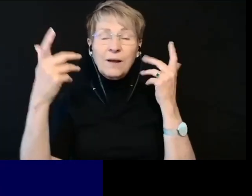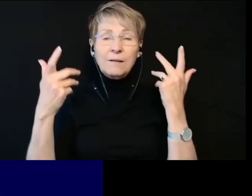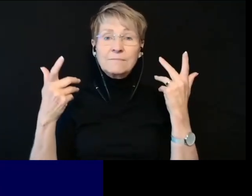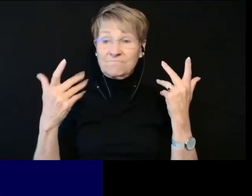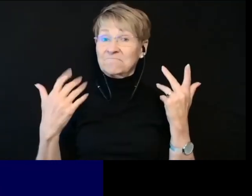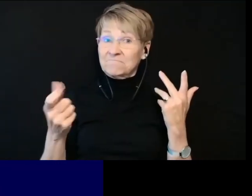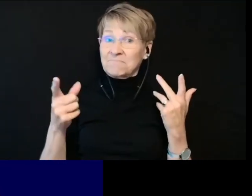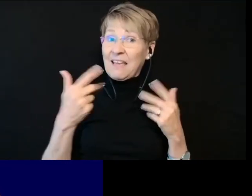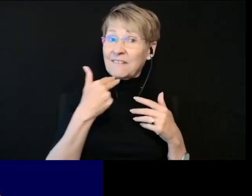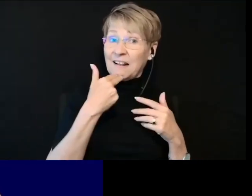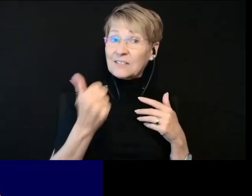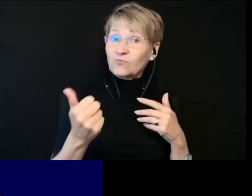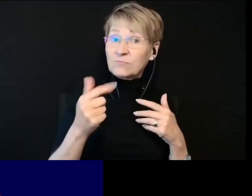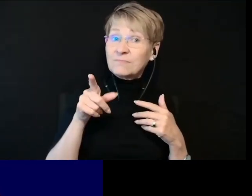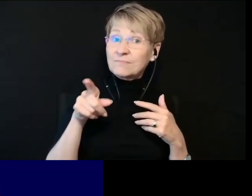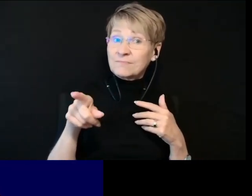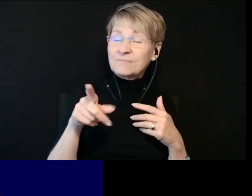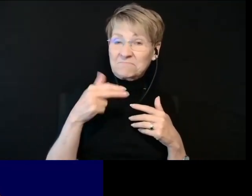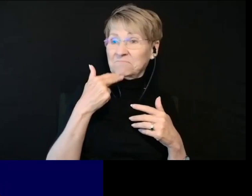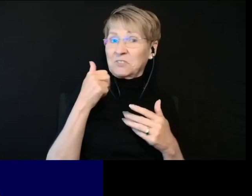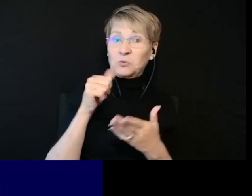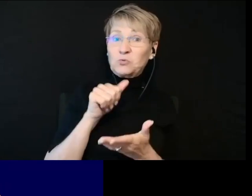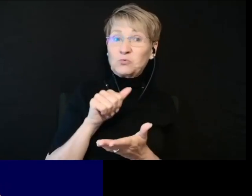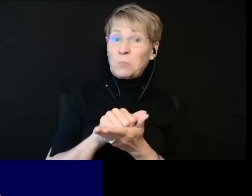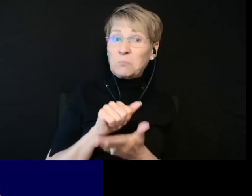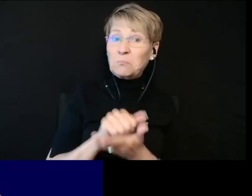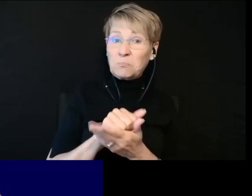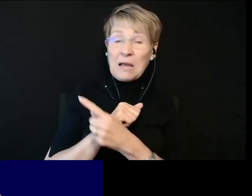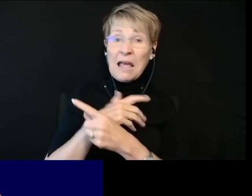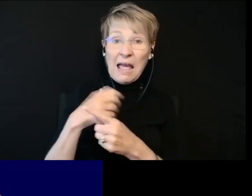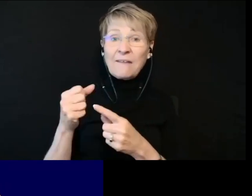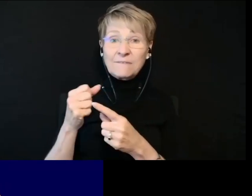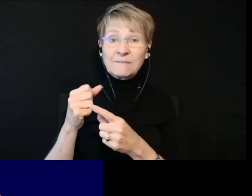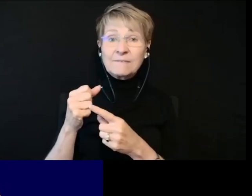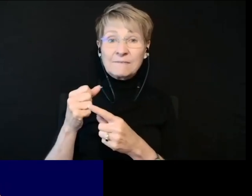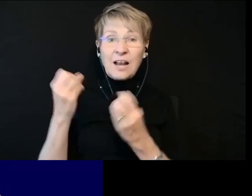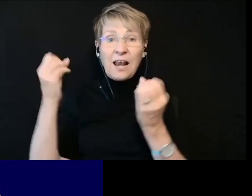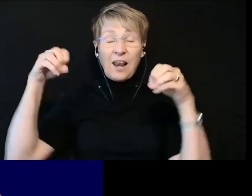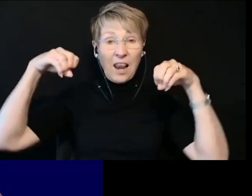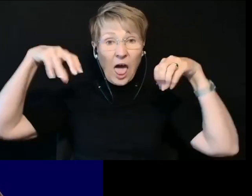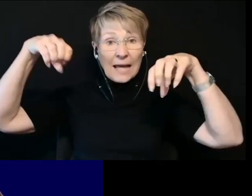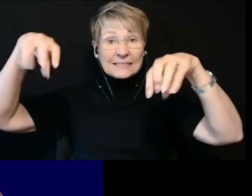lighting specialists. We could do a webinar as well, I think, or a fact sheet at Deafblind